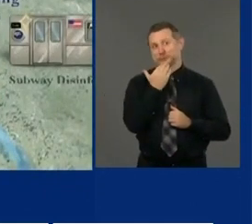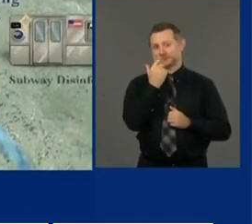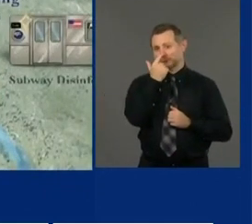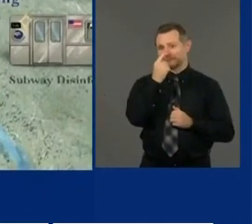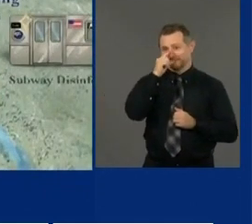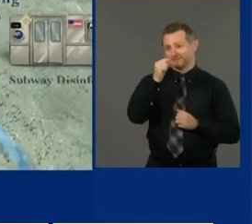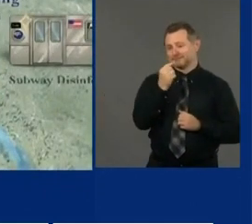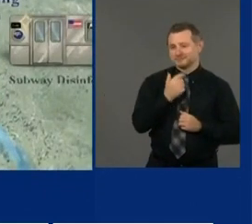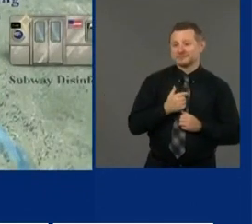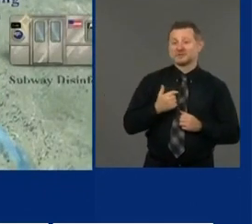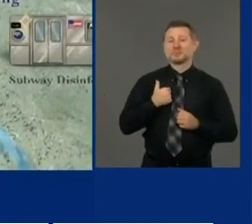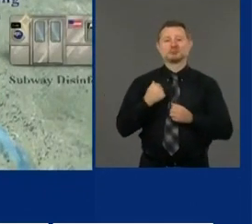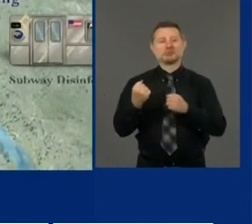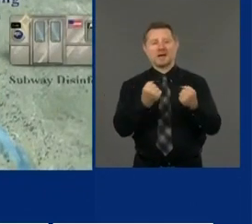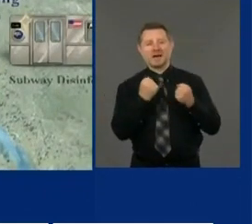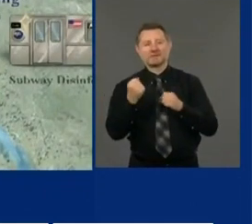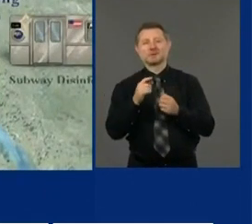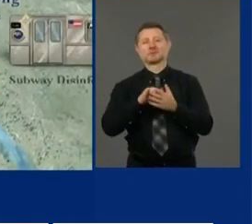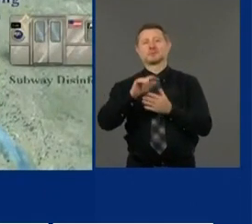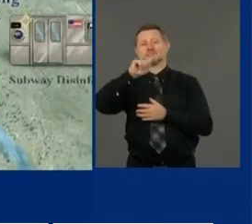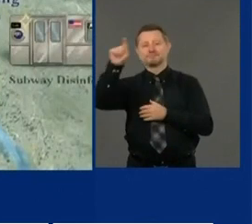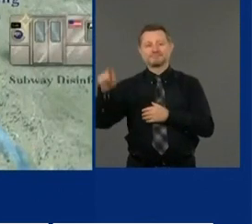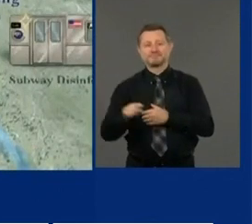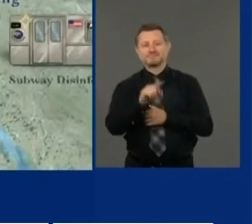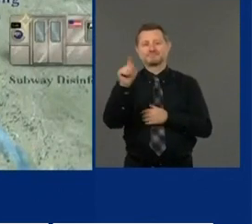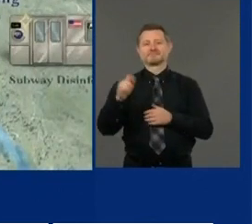TRACING, NASAL SWAB, CUTE